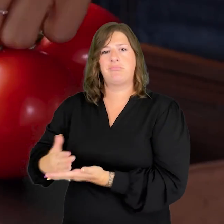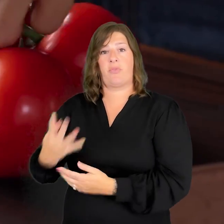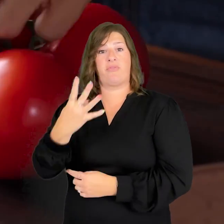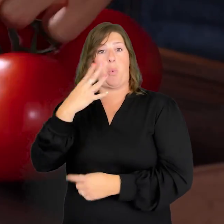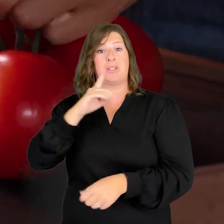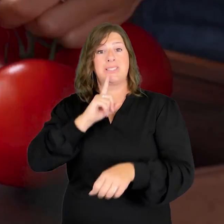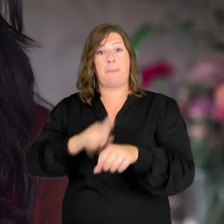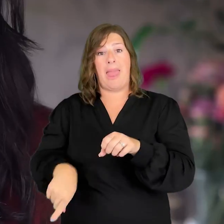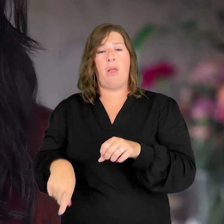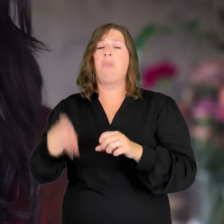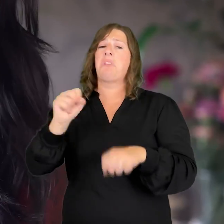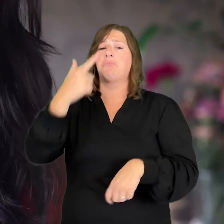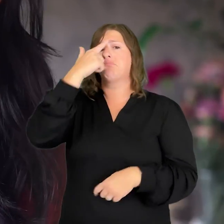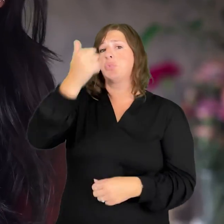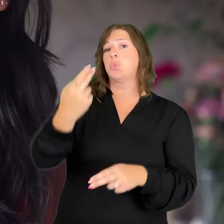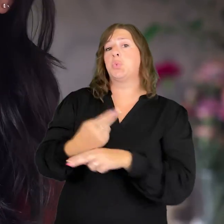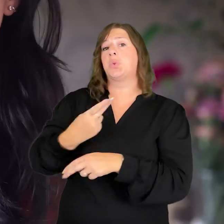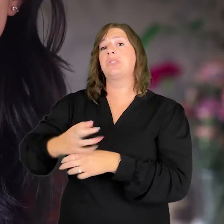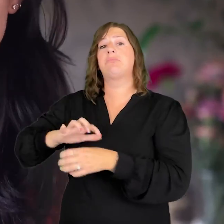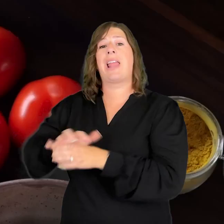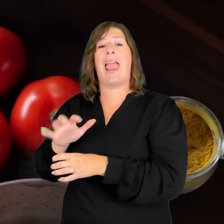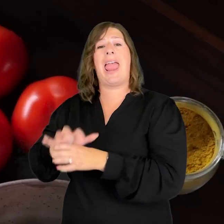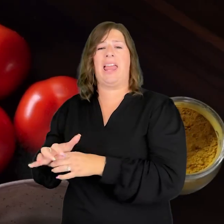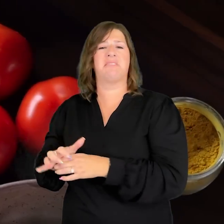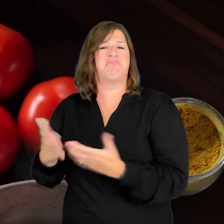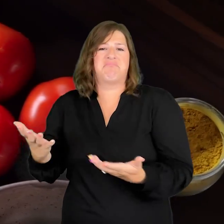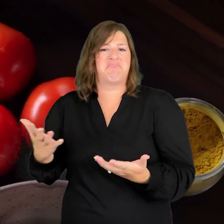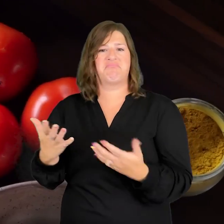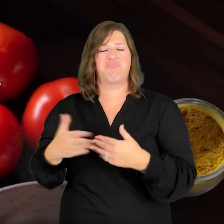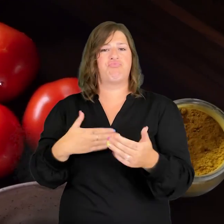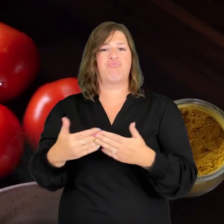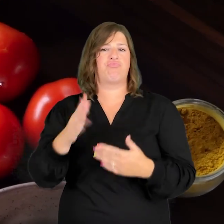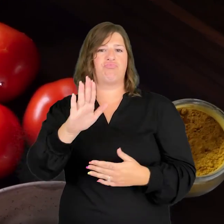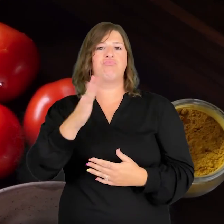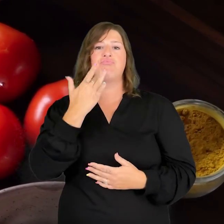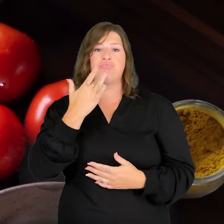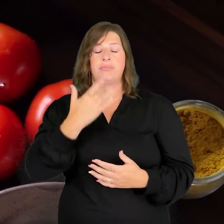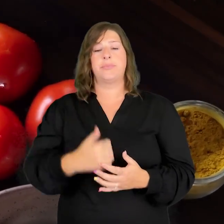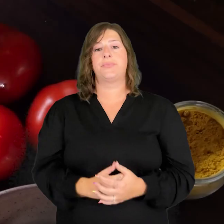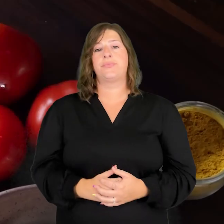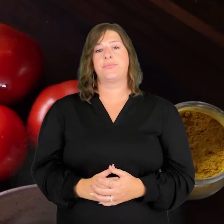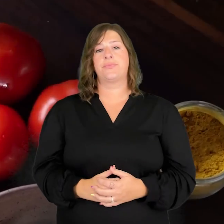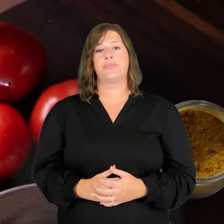If you want to speed this up you can try making this with diced tinned tomatoes instead.